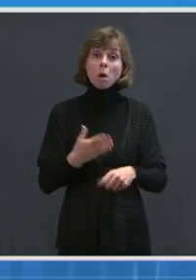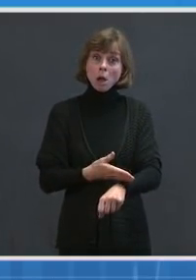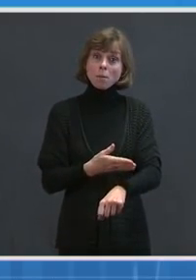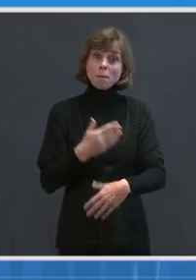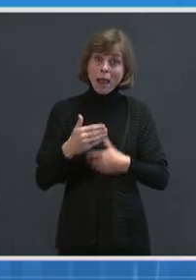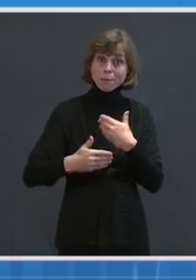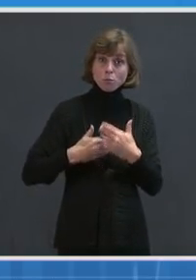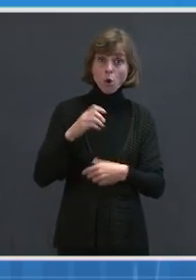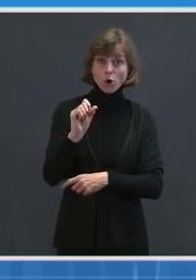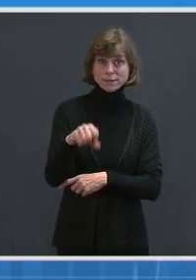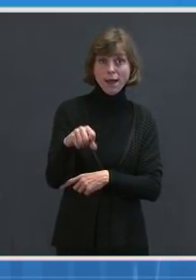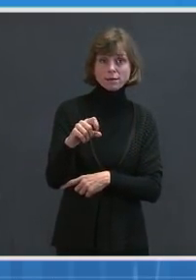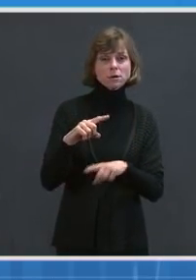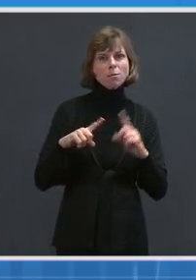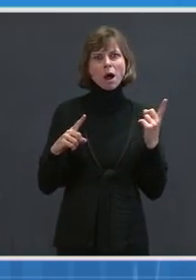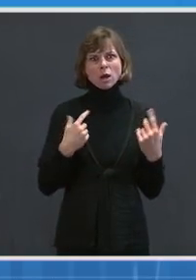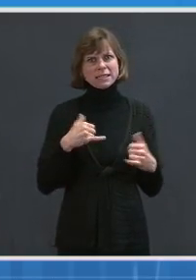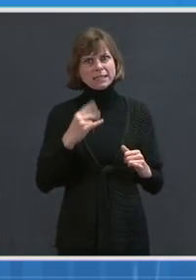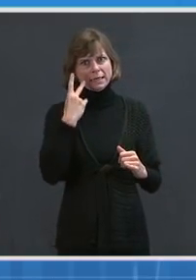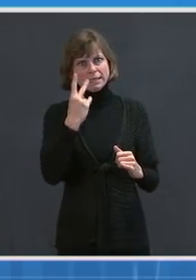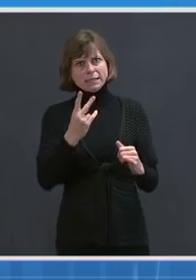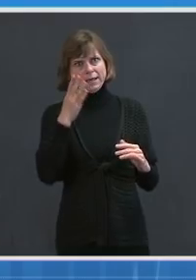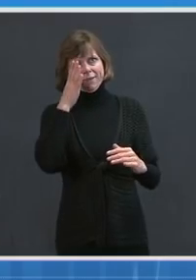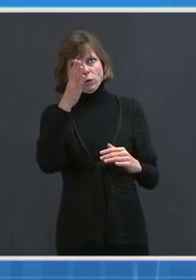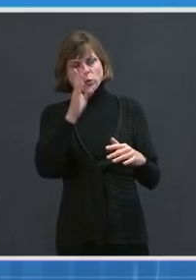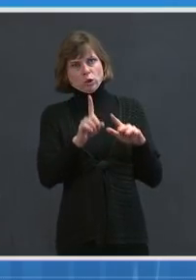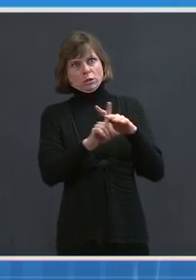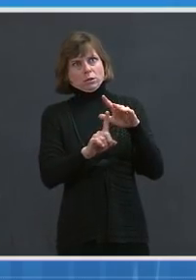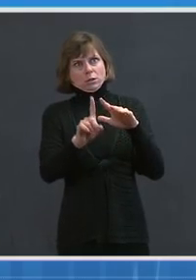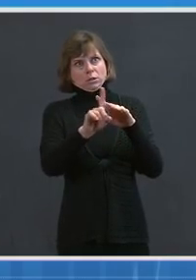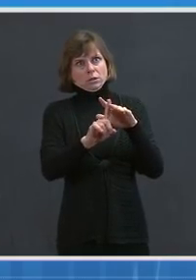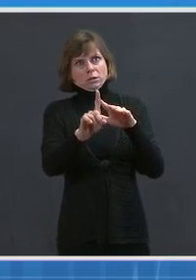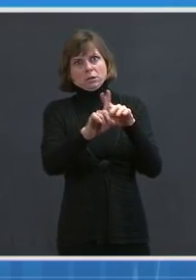but there are also disturbing signs on the horizon. And every time we've gone through this pandemic,